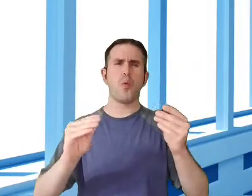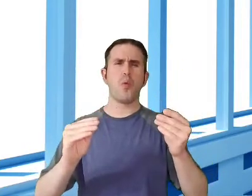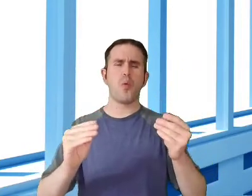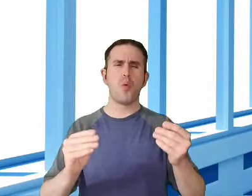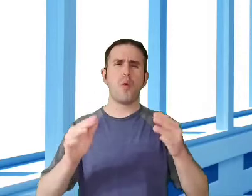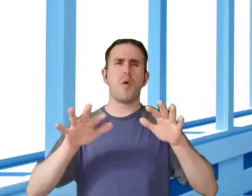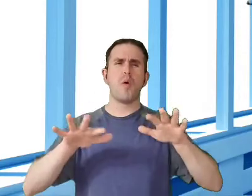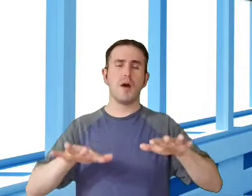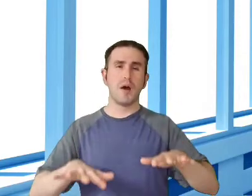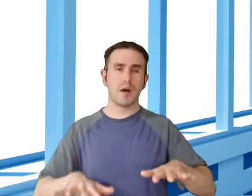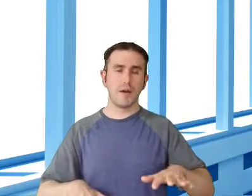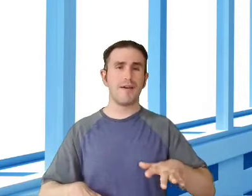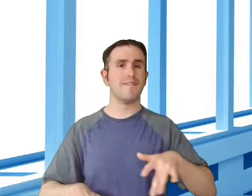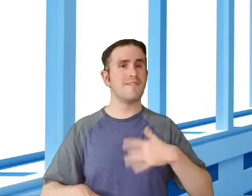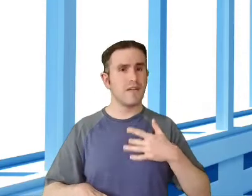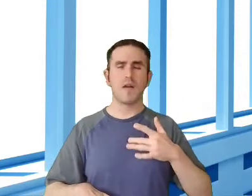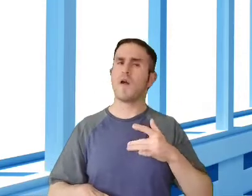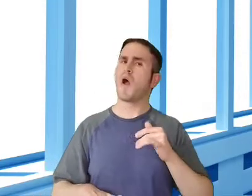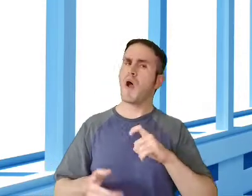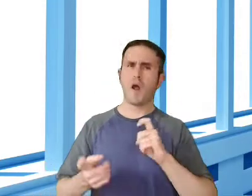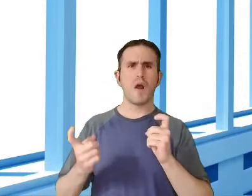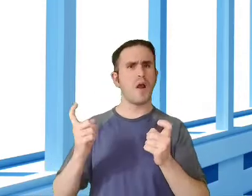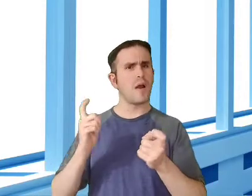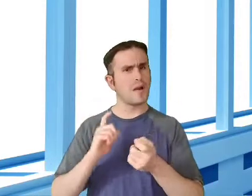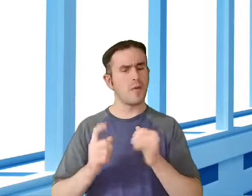can also affect the overall mood that you're wanting to convey, your personality!